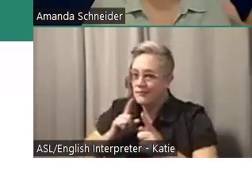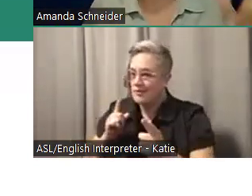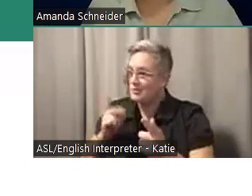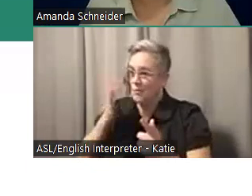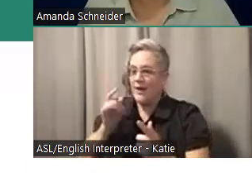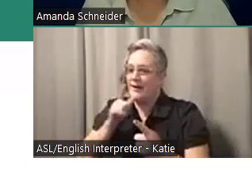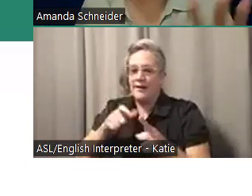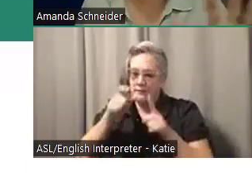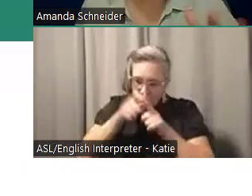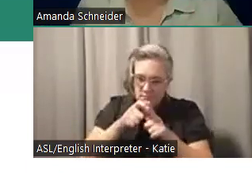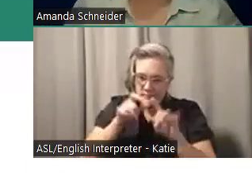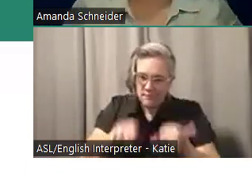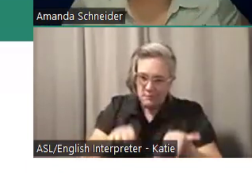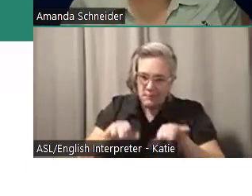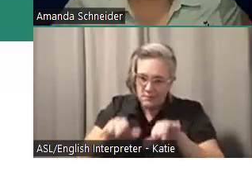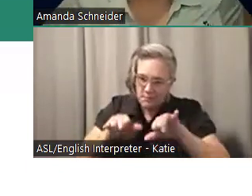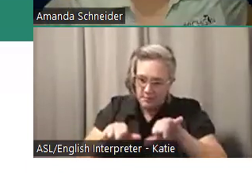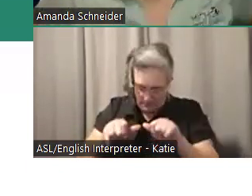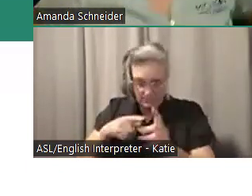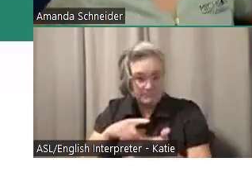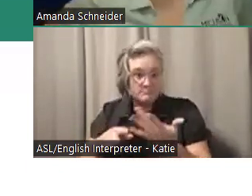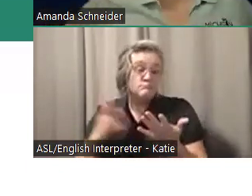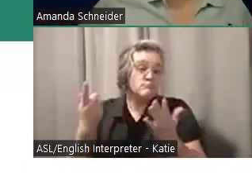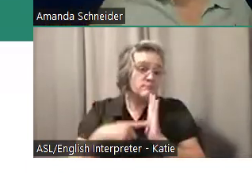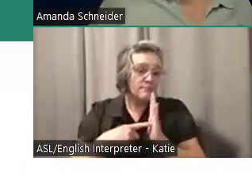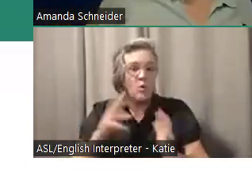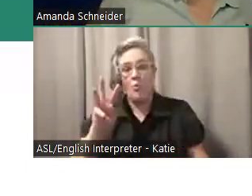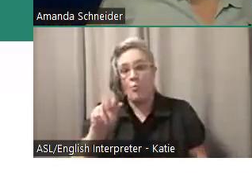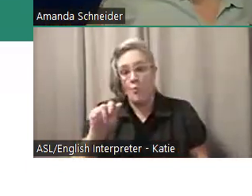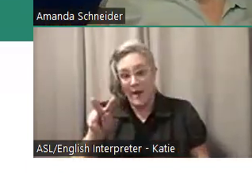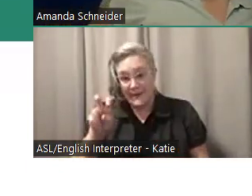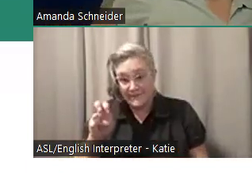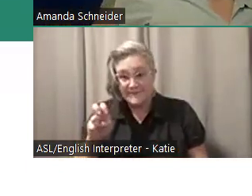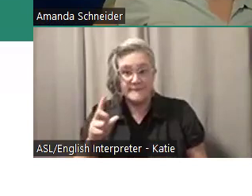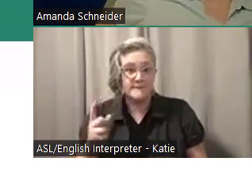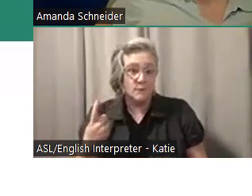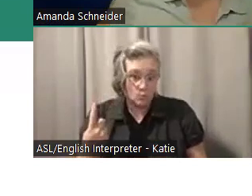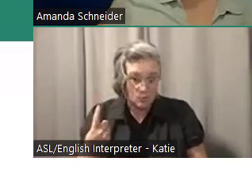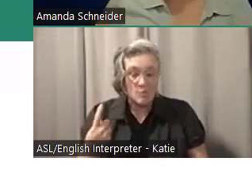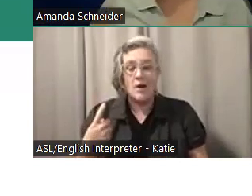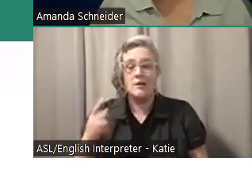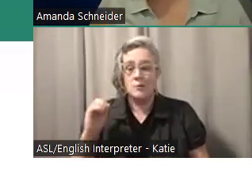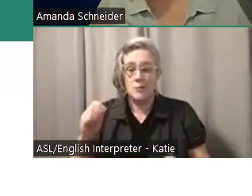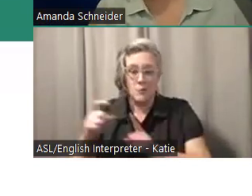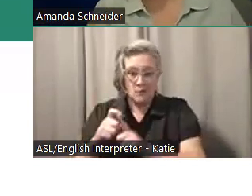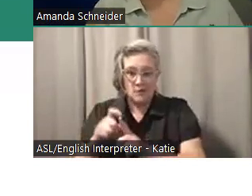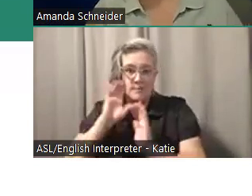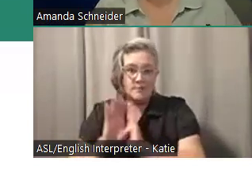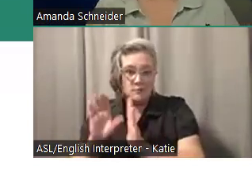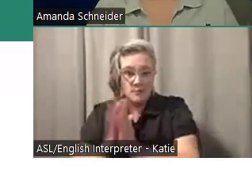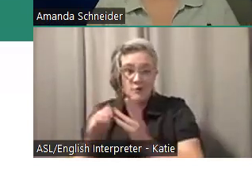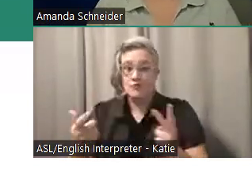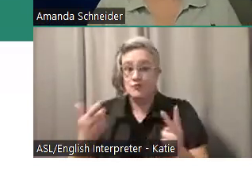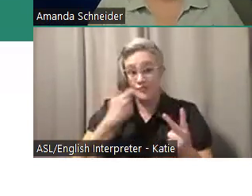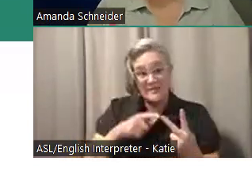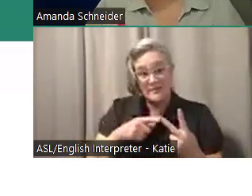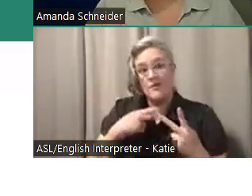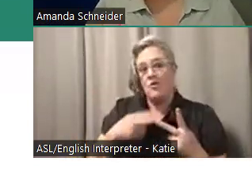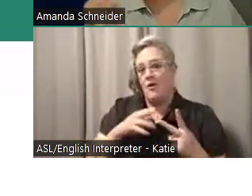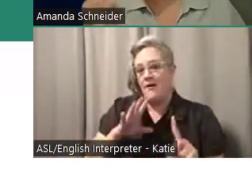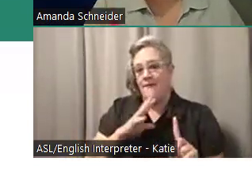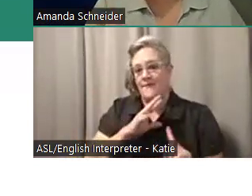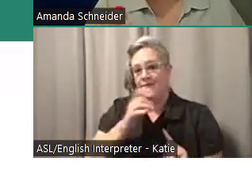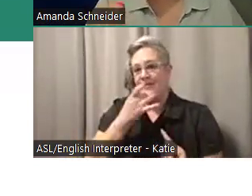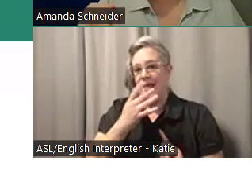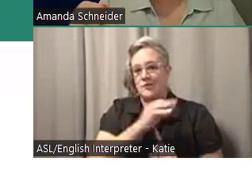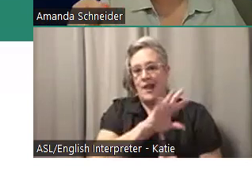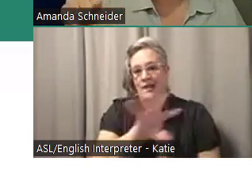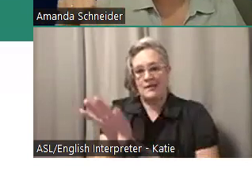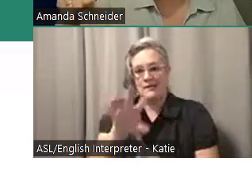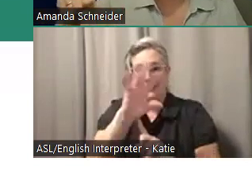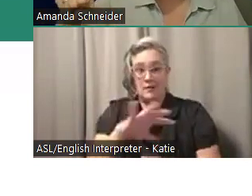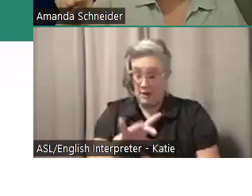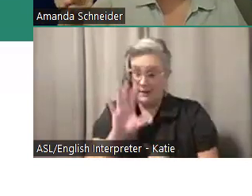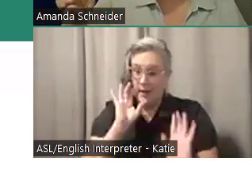Um, so these are example titles. WAVE is one of a Wordless Picture book, and Flashlight is a new one I just learned about. Um, and so the images in this book are…